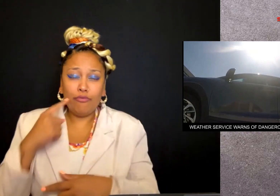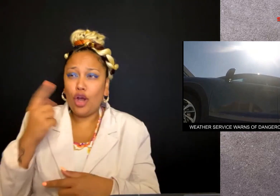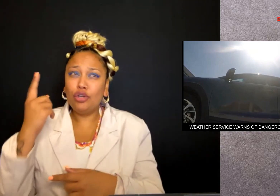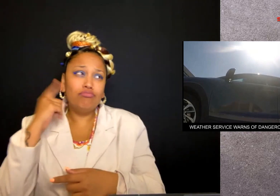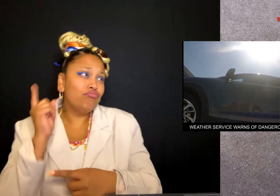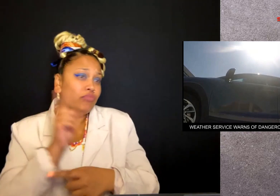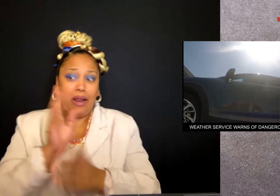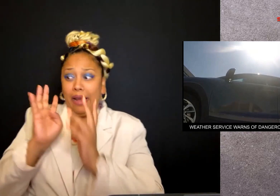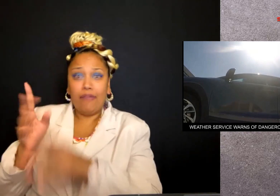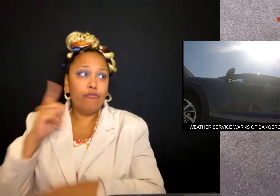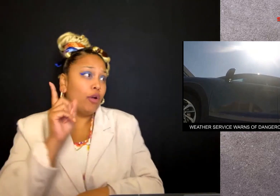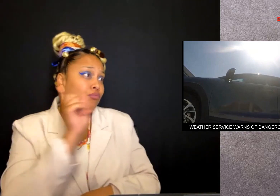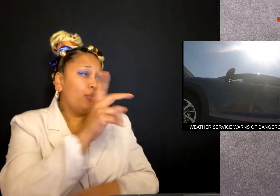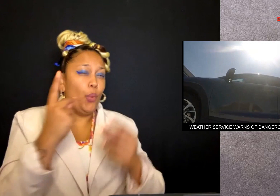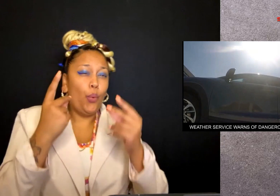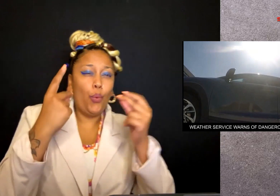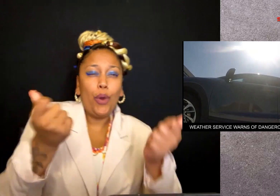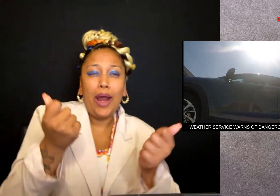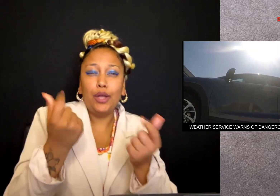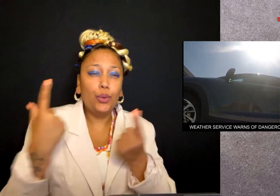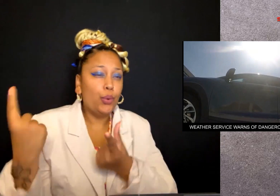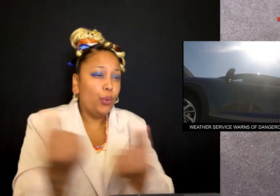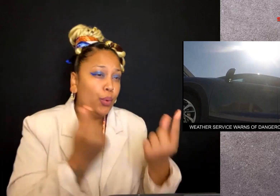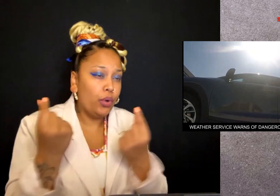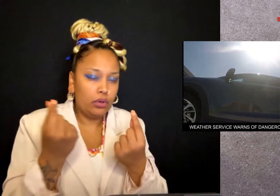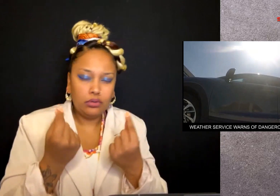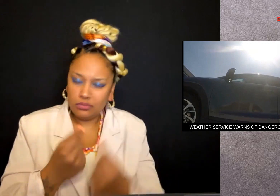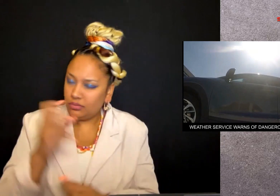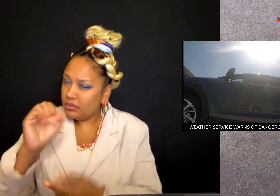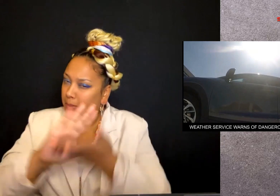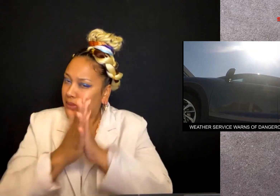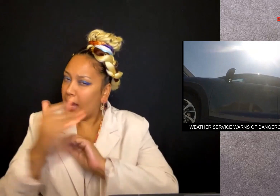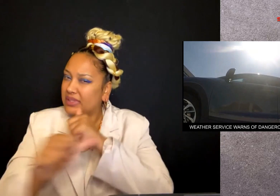leaving a child in a car even for a quick errand can be dangerous